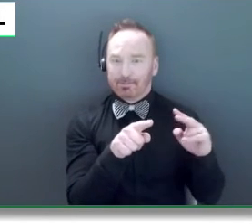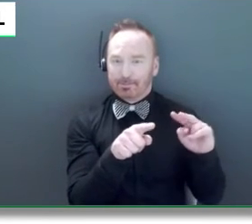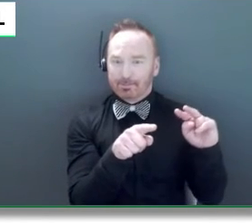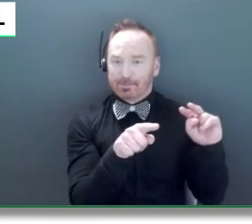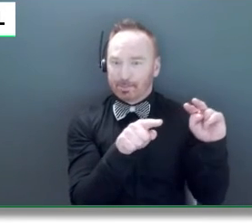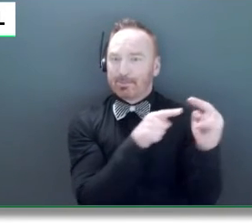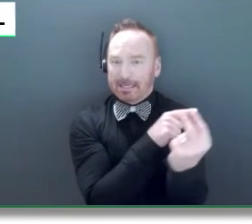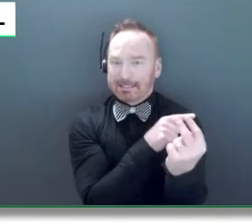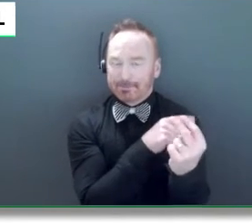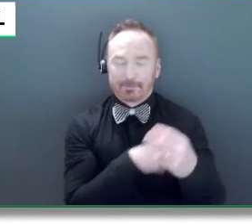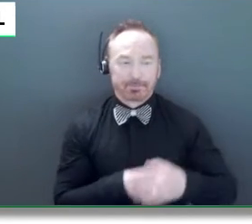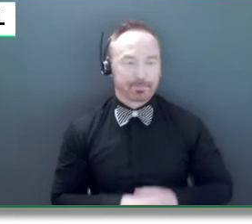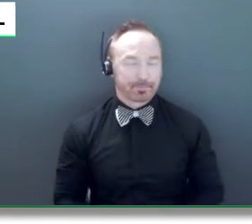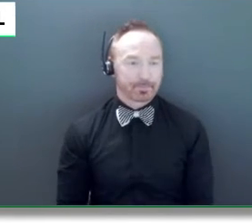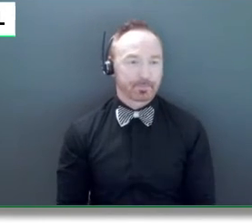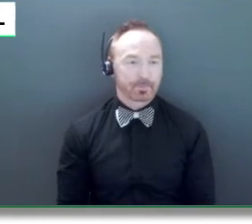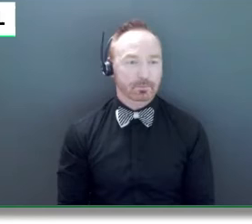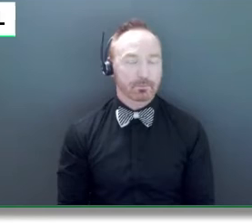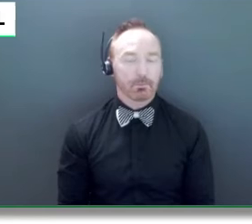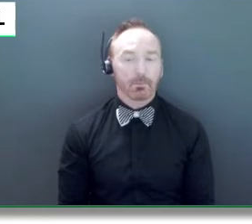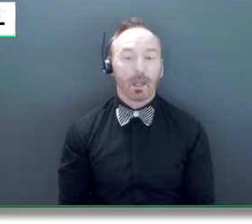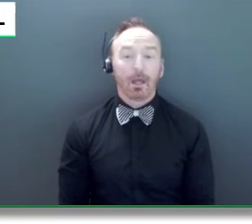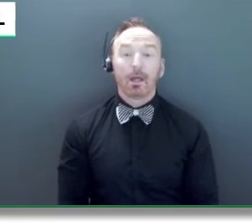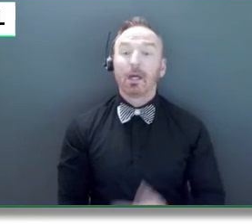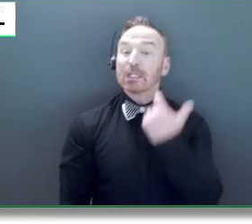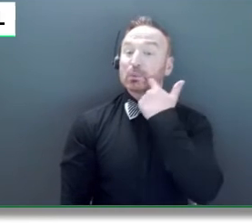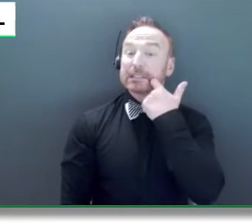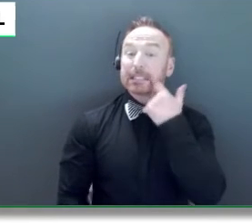saying before like the experience of being out in the outdoors and